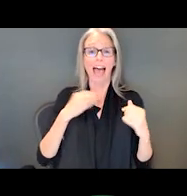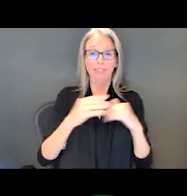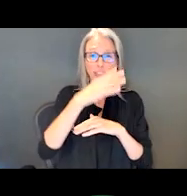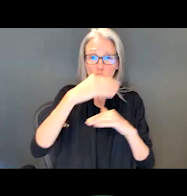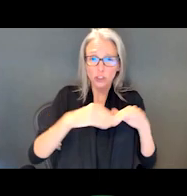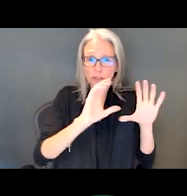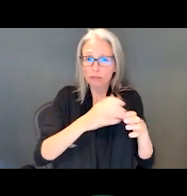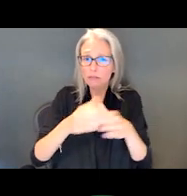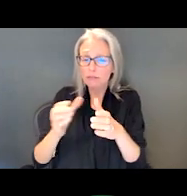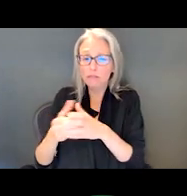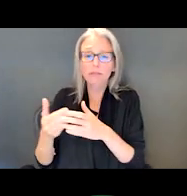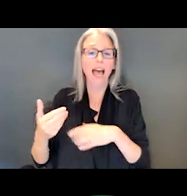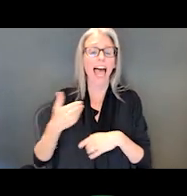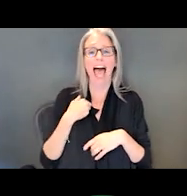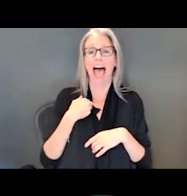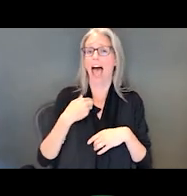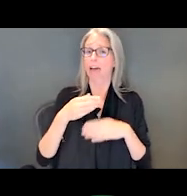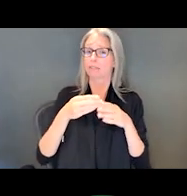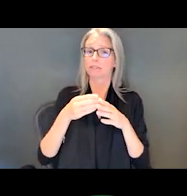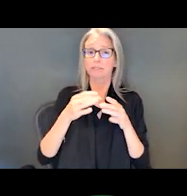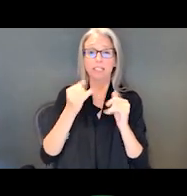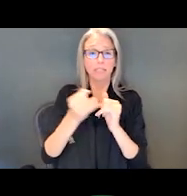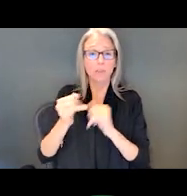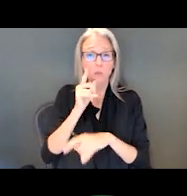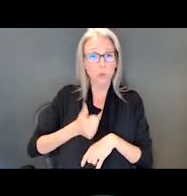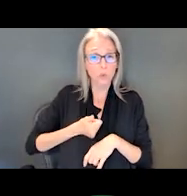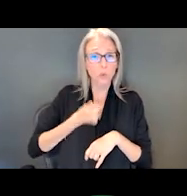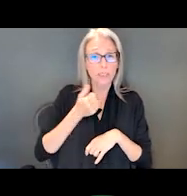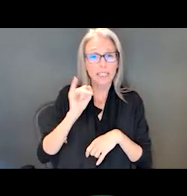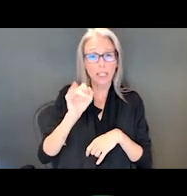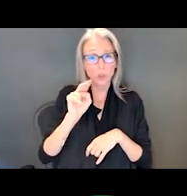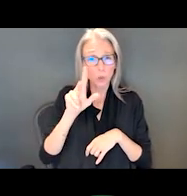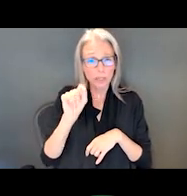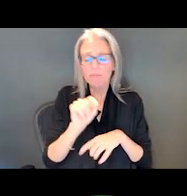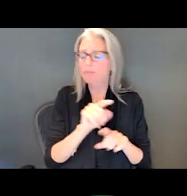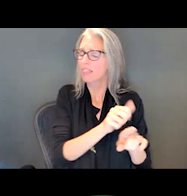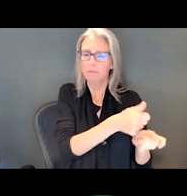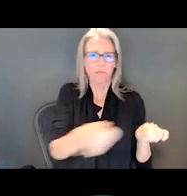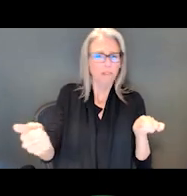where you can. You know, 50% to be people with disability or these kinds of things that